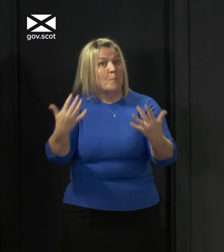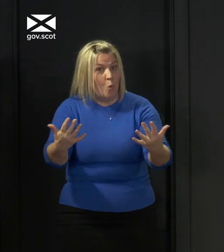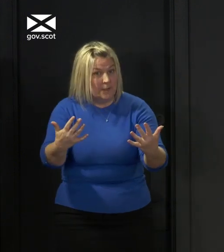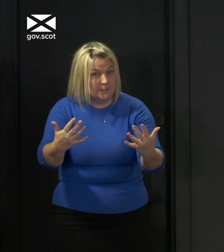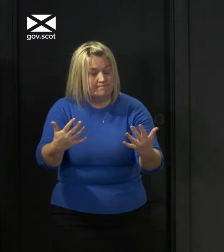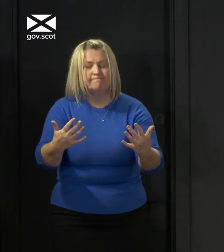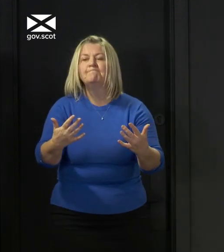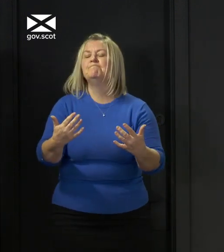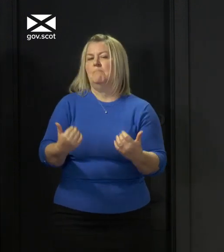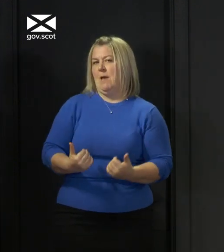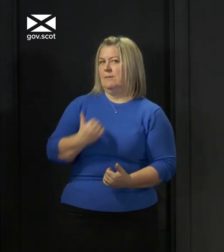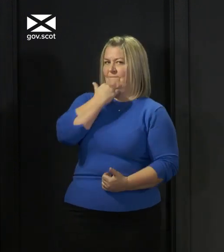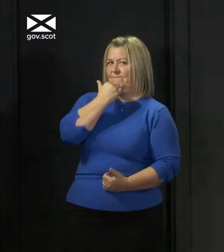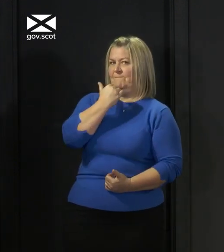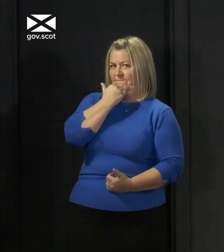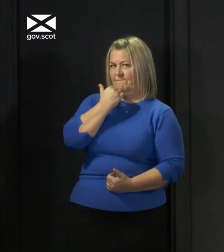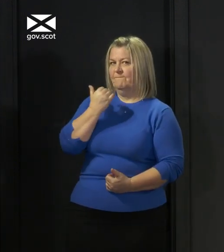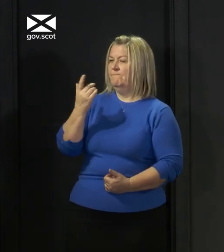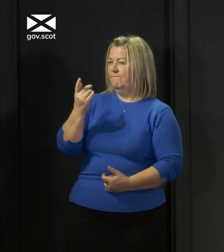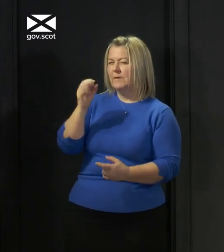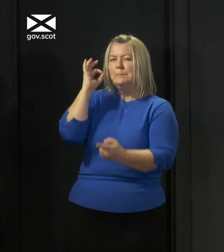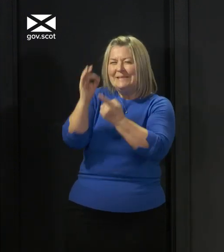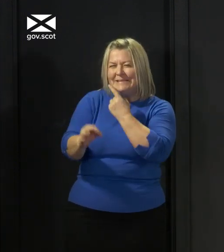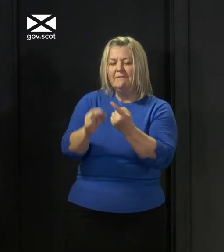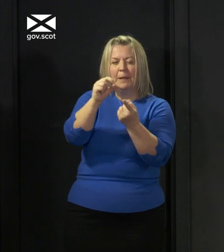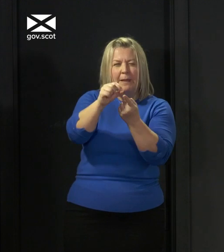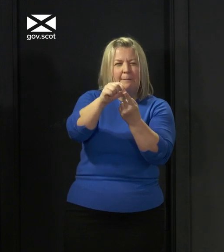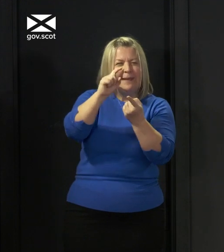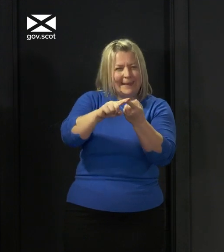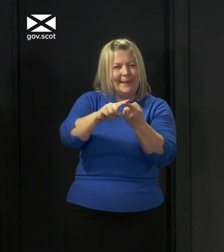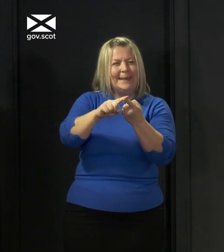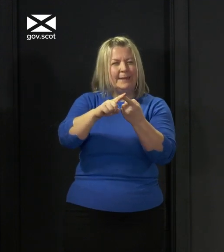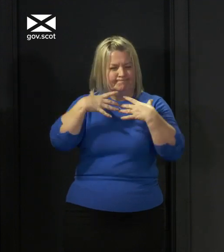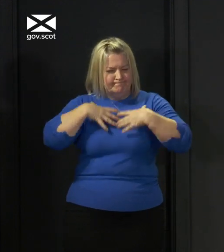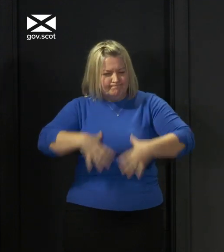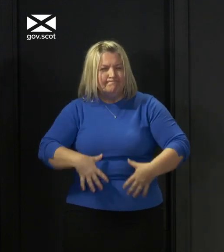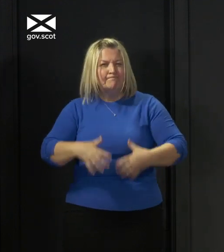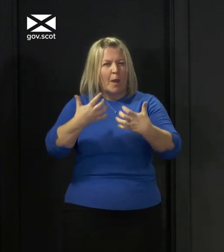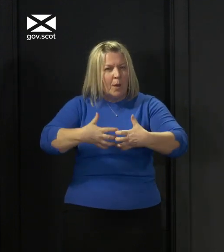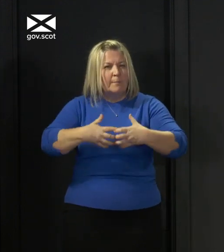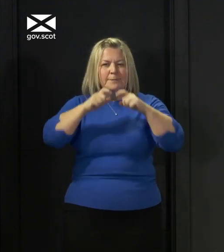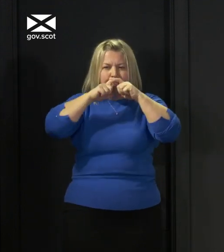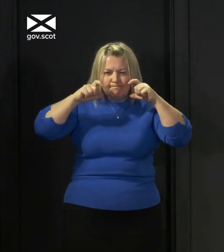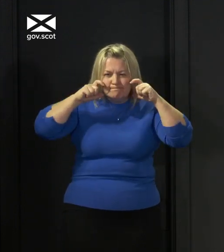main items of PPE equipment but we are not complacent about that gowns is one